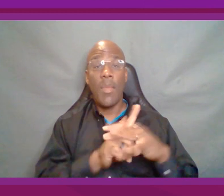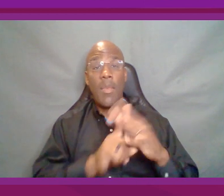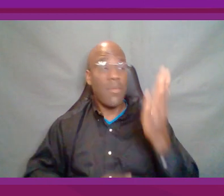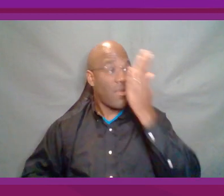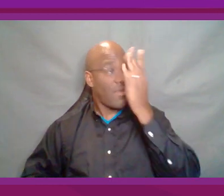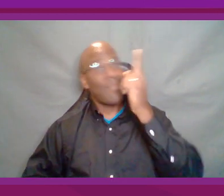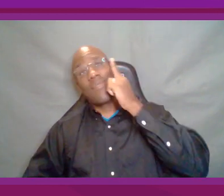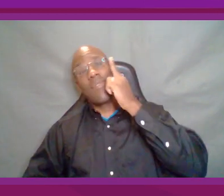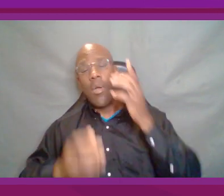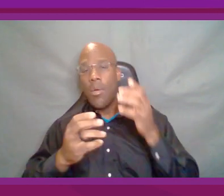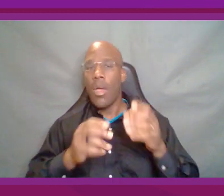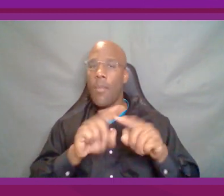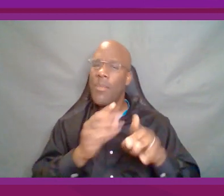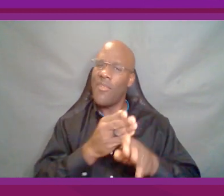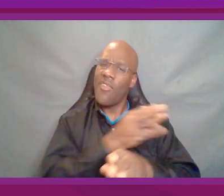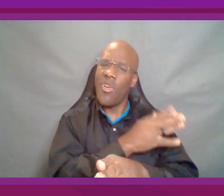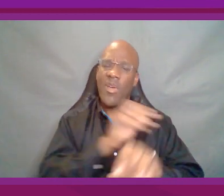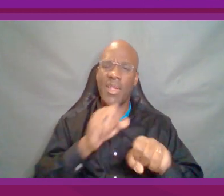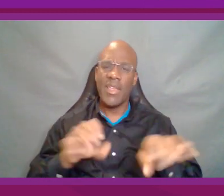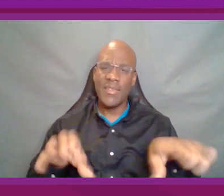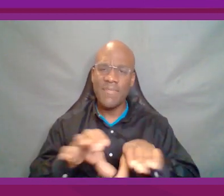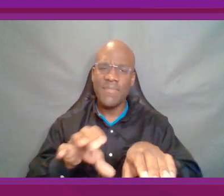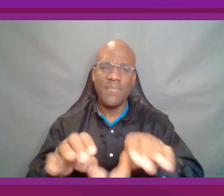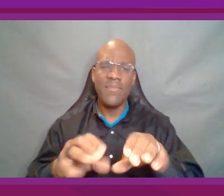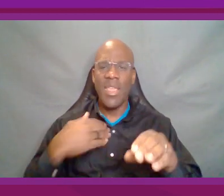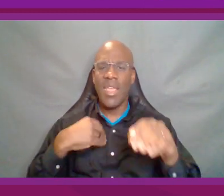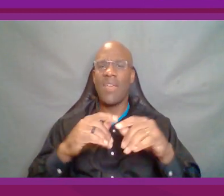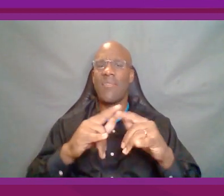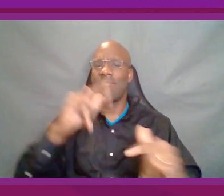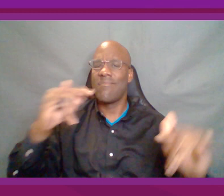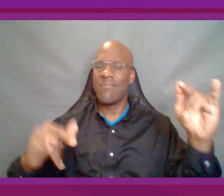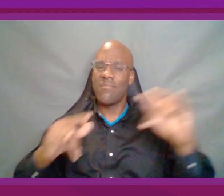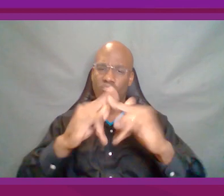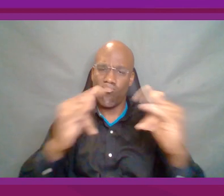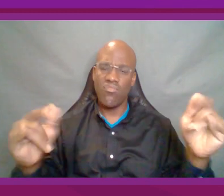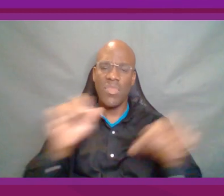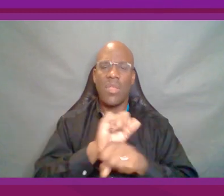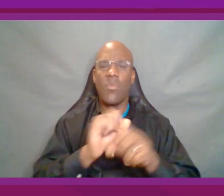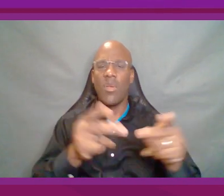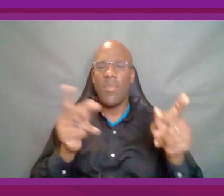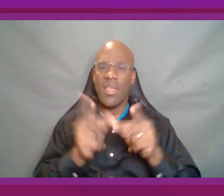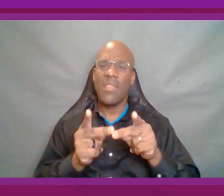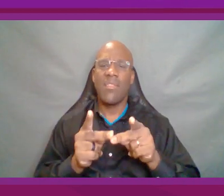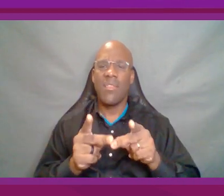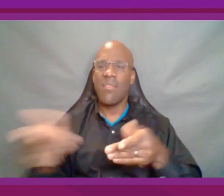lot more diverse workplace and get more people that have skills and gifts to offer. I'm done.